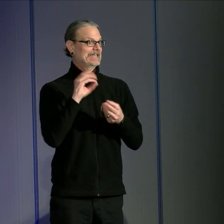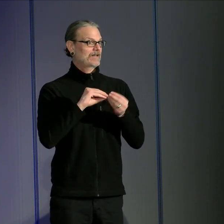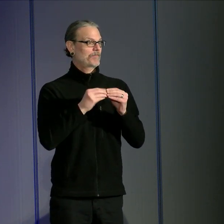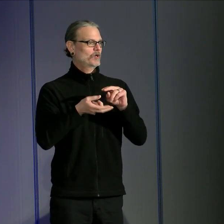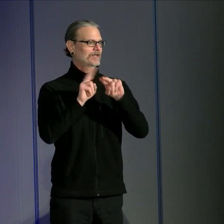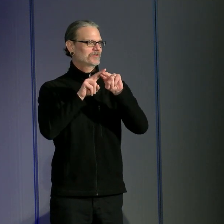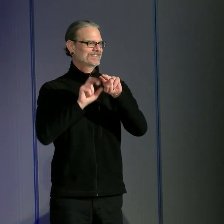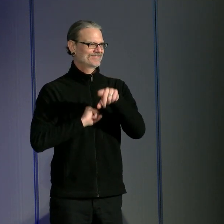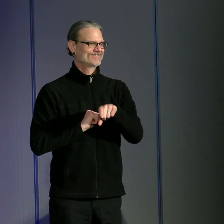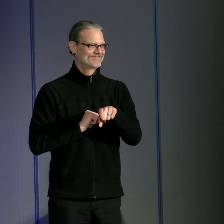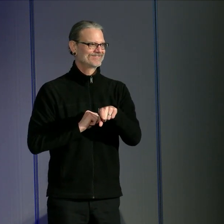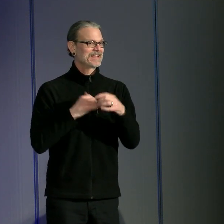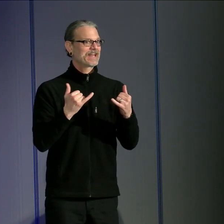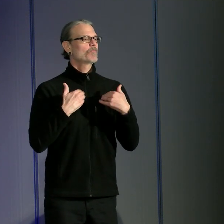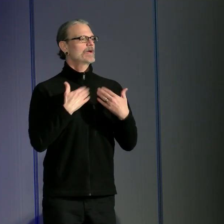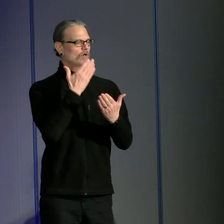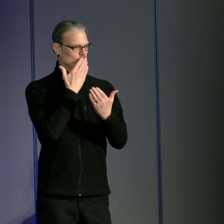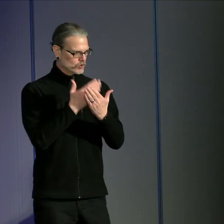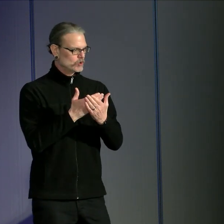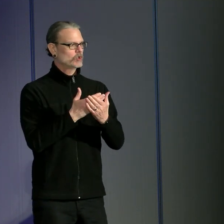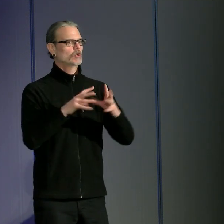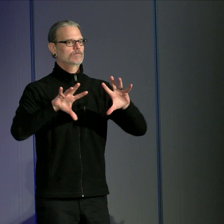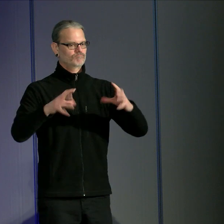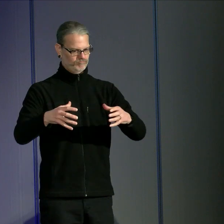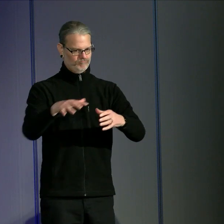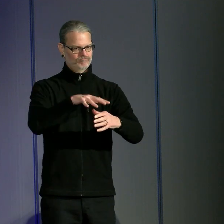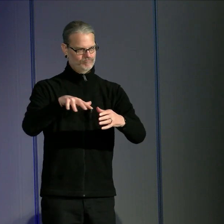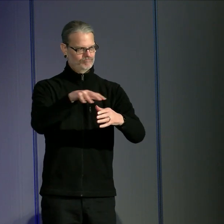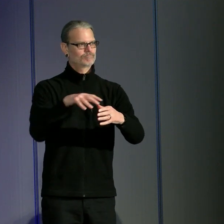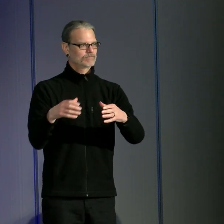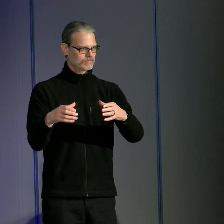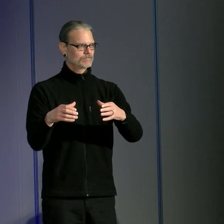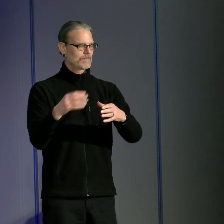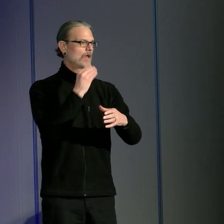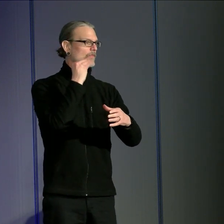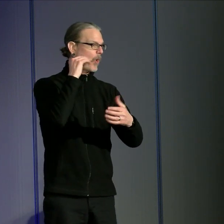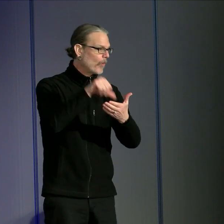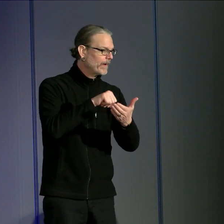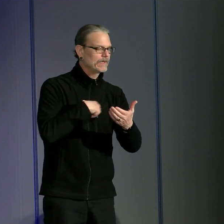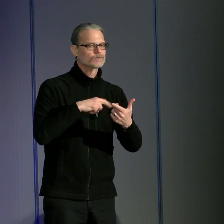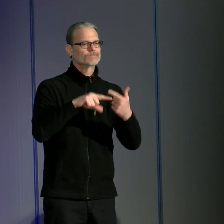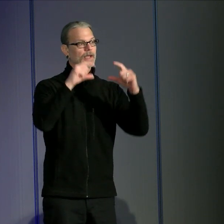So now we've got a good test set of components, our homepage, our header, our footer and so